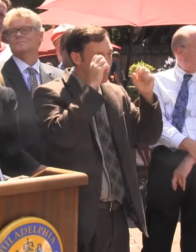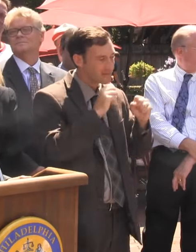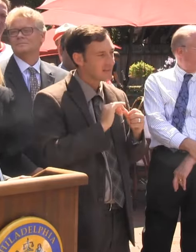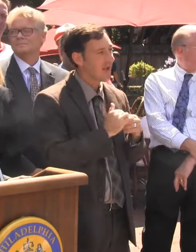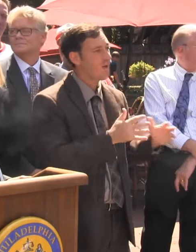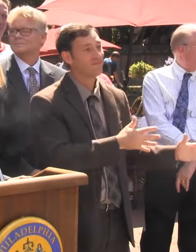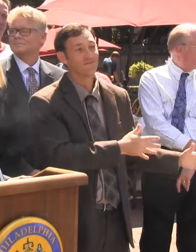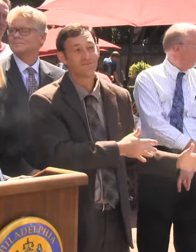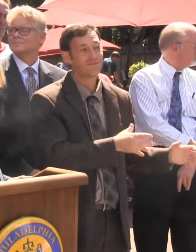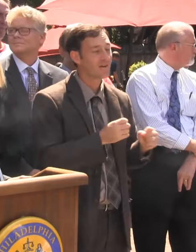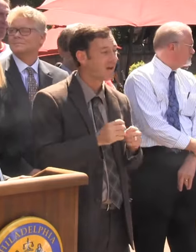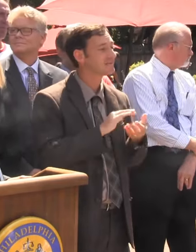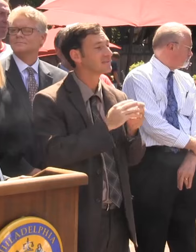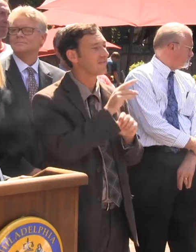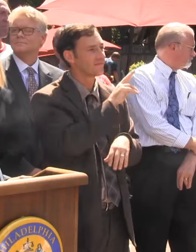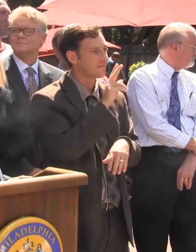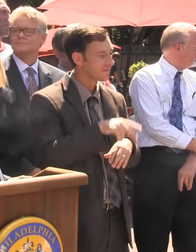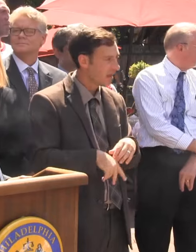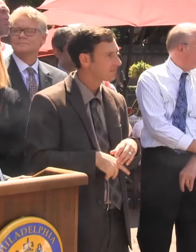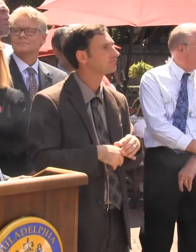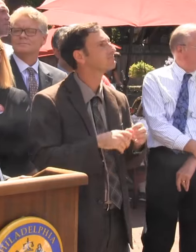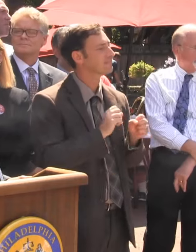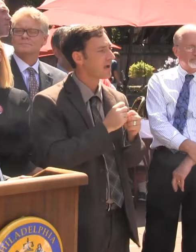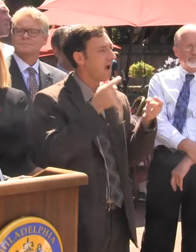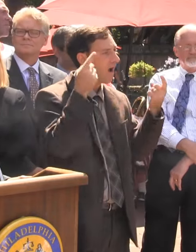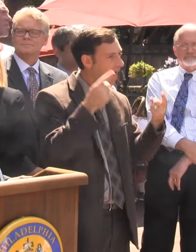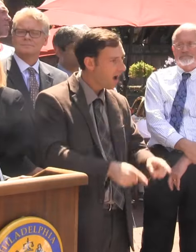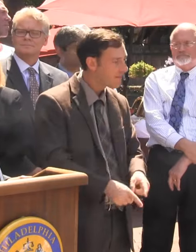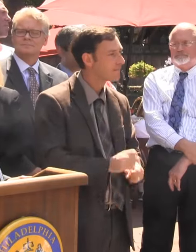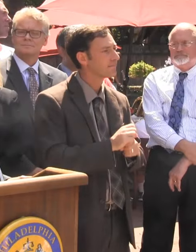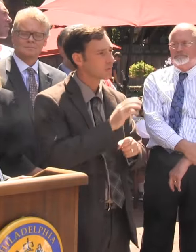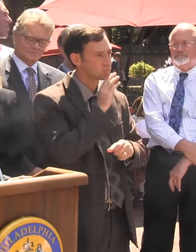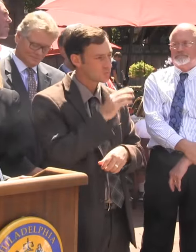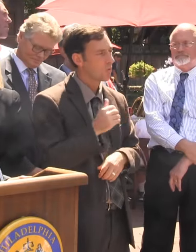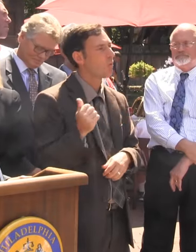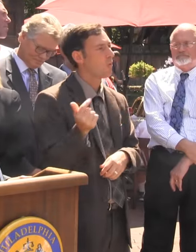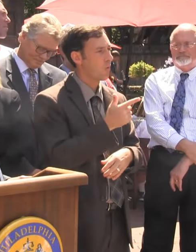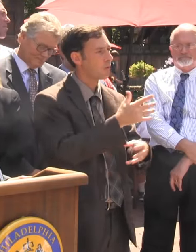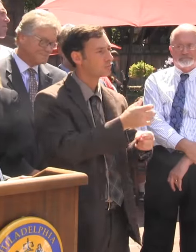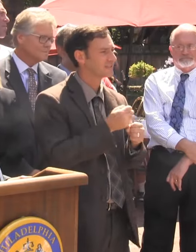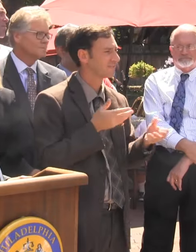the City of Philadelphia came through with this to make sure that we all receive services,